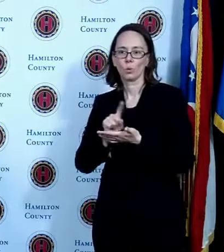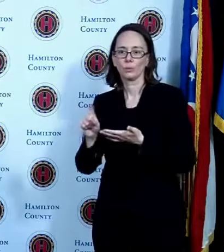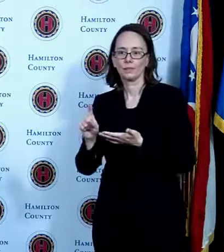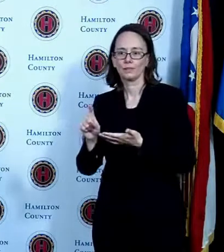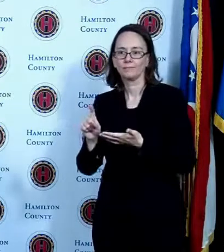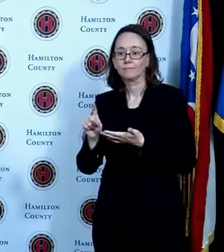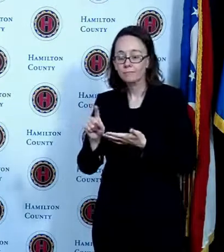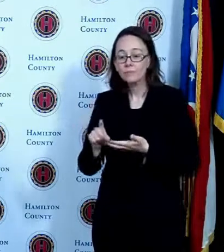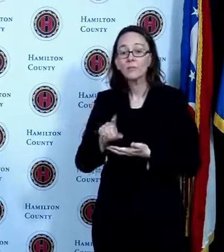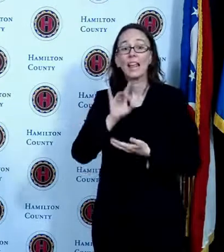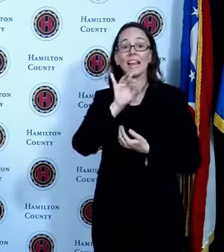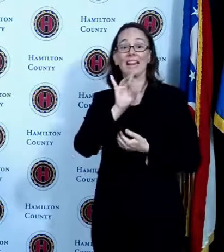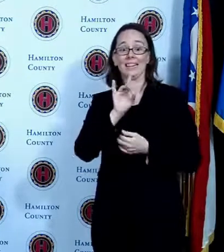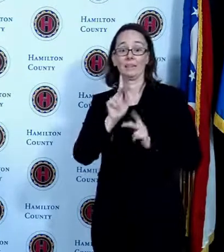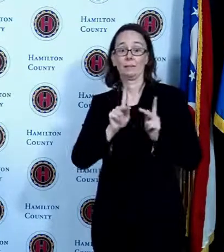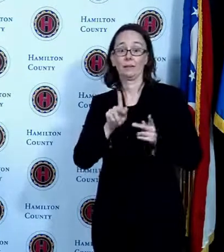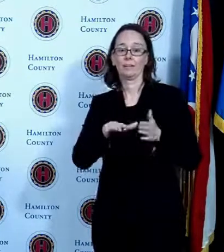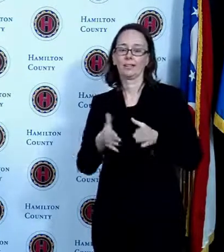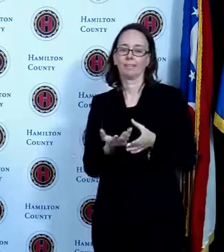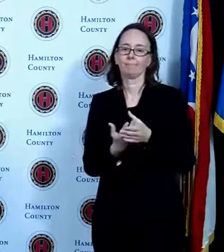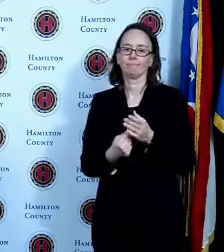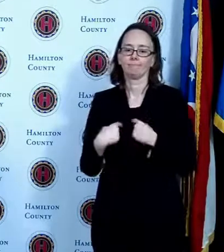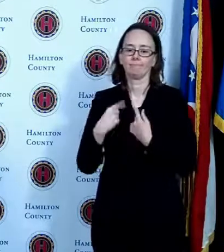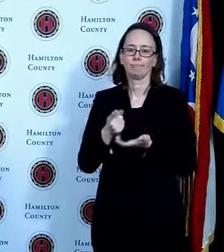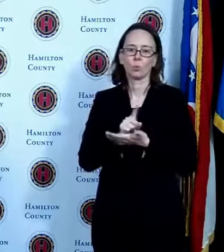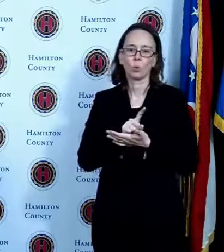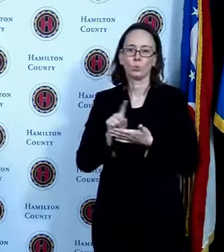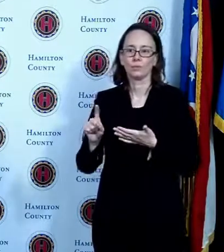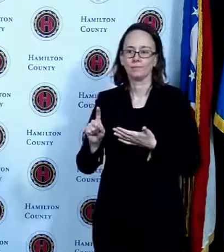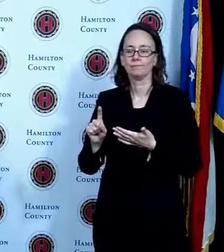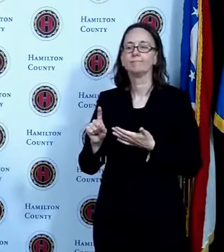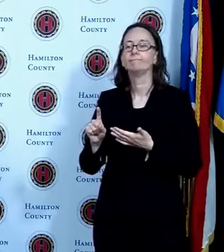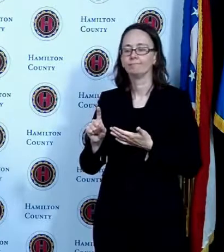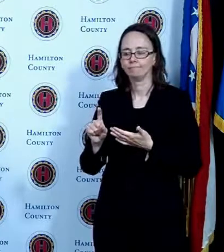are now going to go to Tom Synan he sign in he's the Chief of Police in